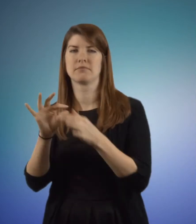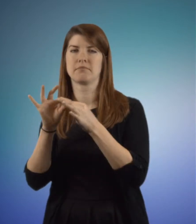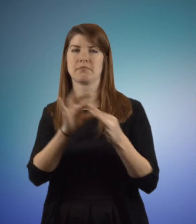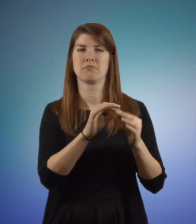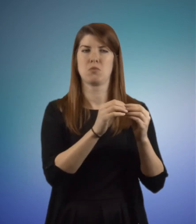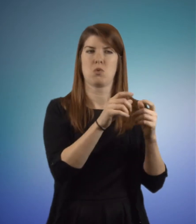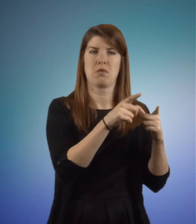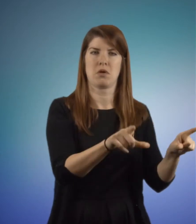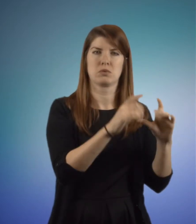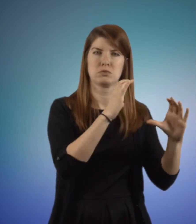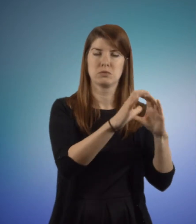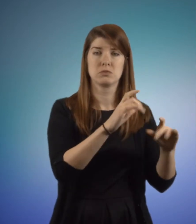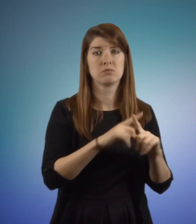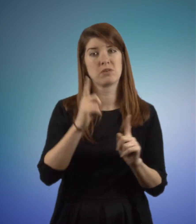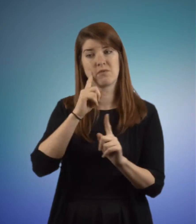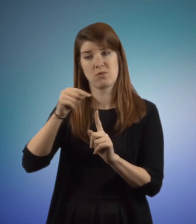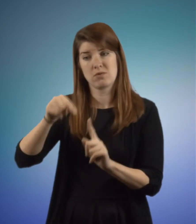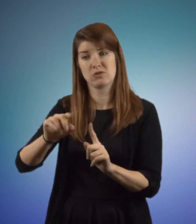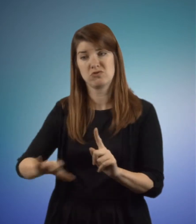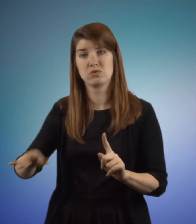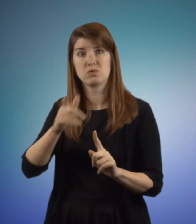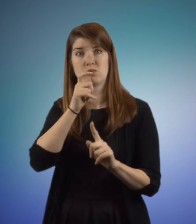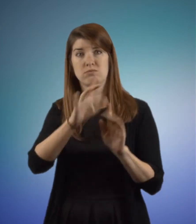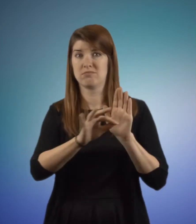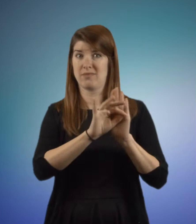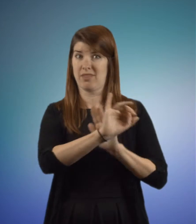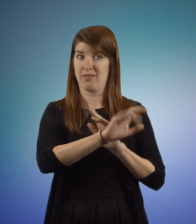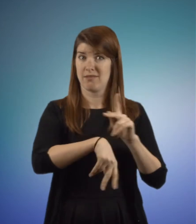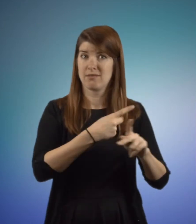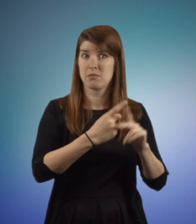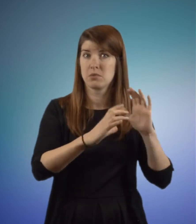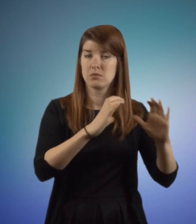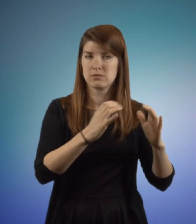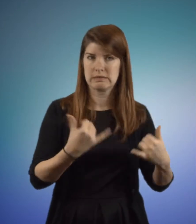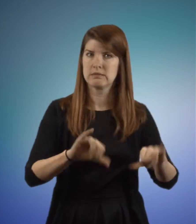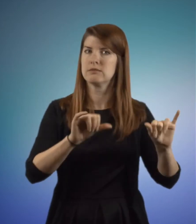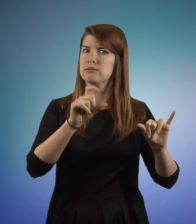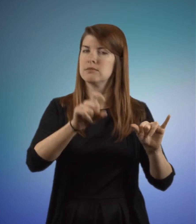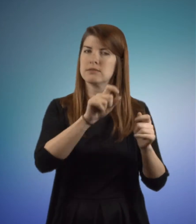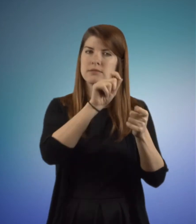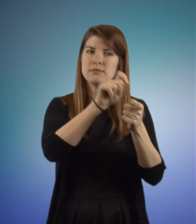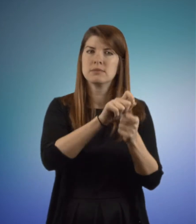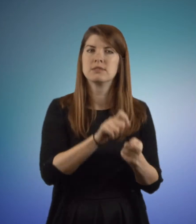But for children who choose that mode of communication, we need specific assessment